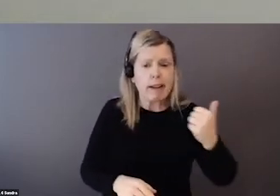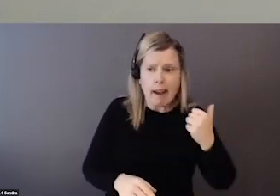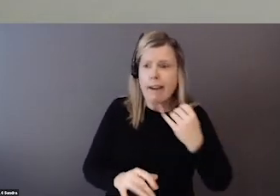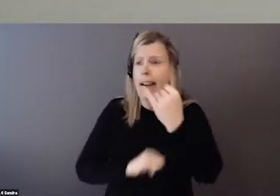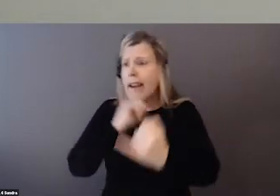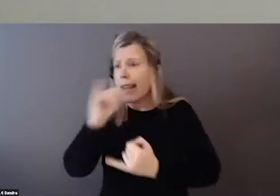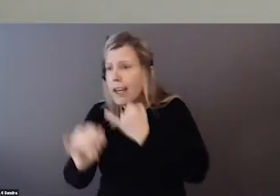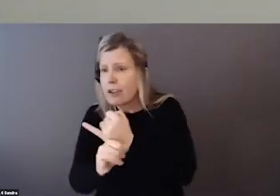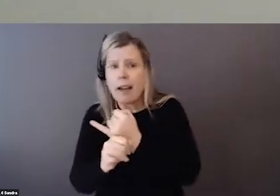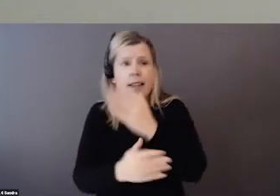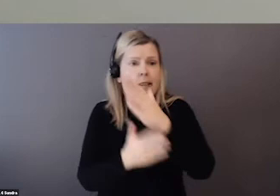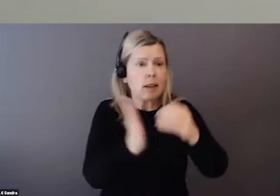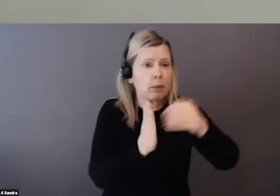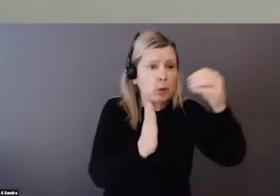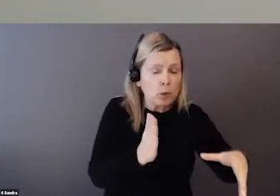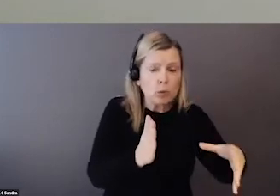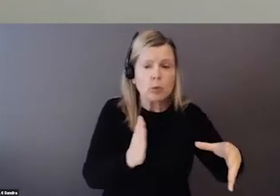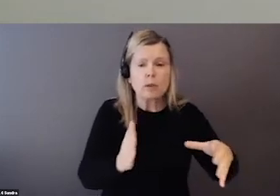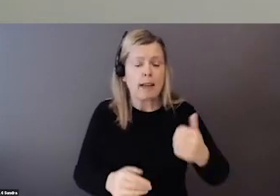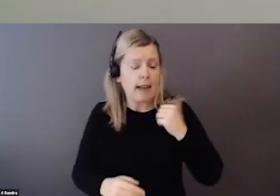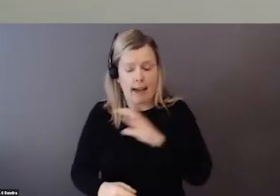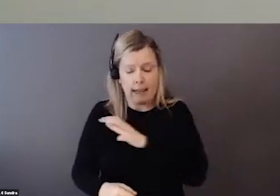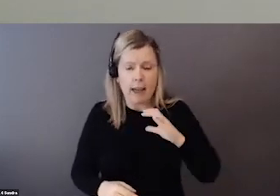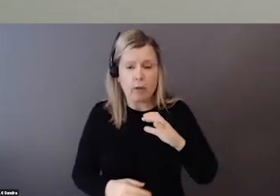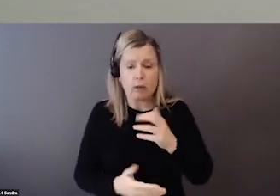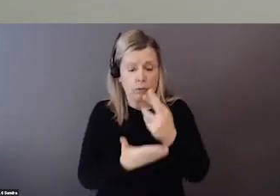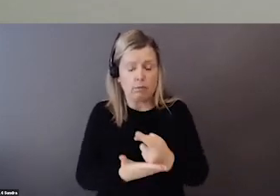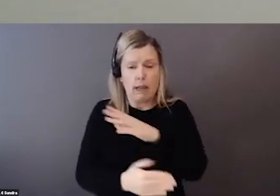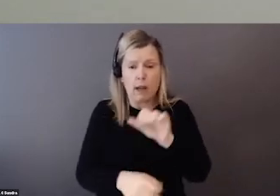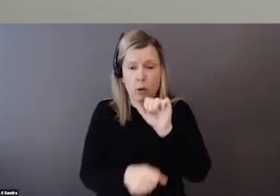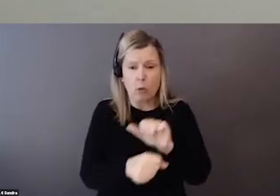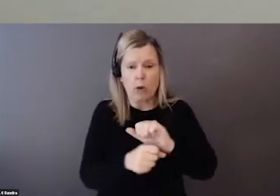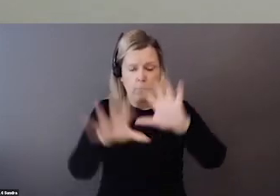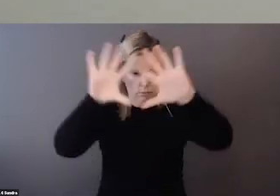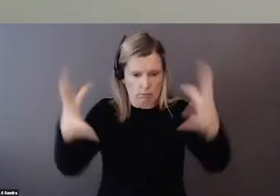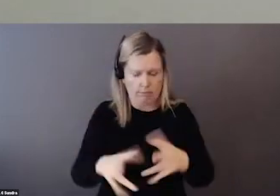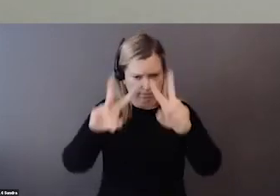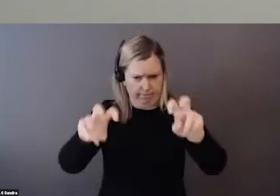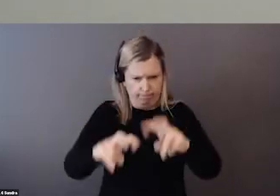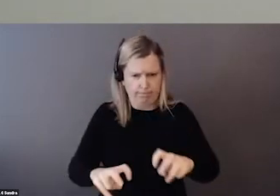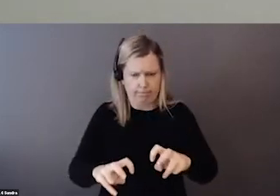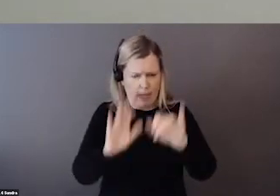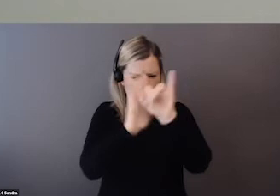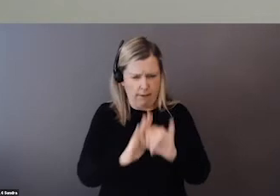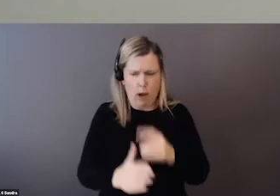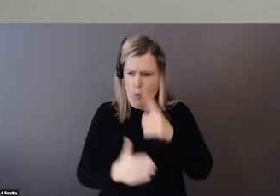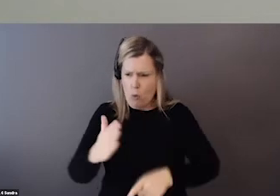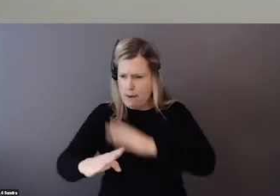and the Canadian Council on Rehabilitation and Work is examining the barriers and facilitators to accessibility